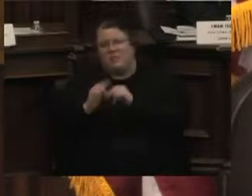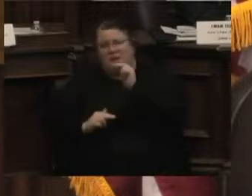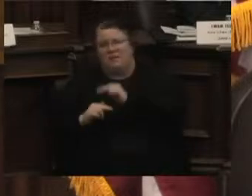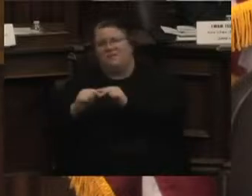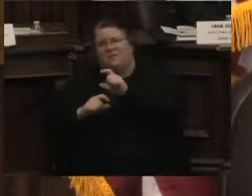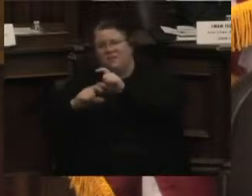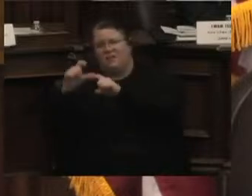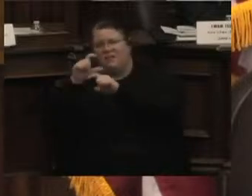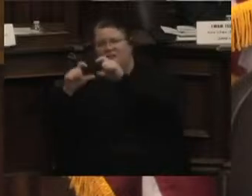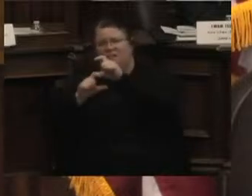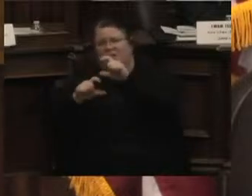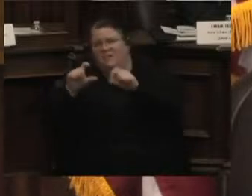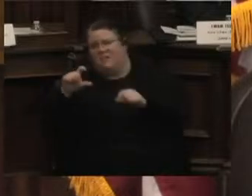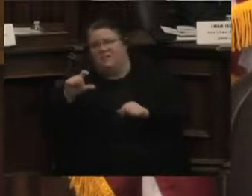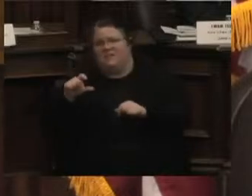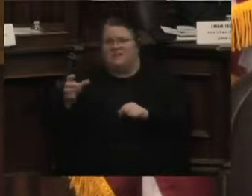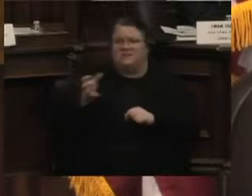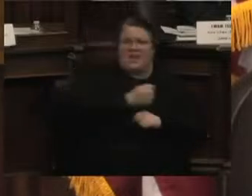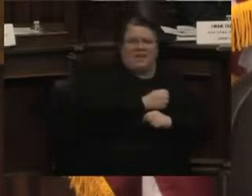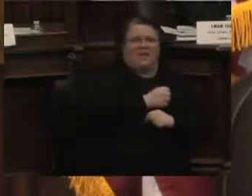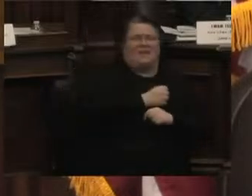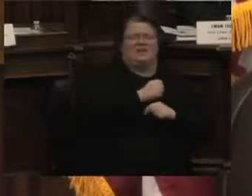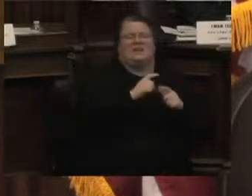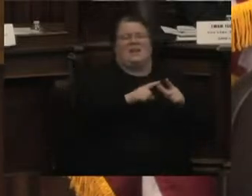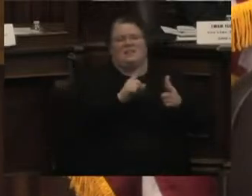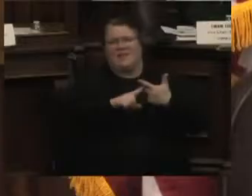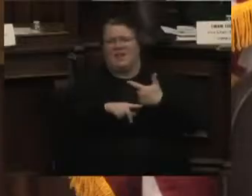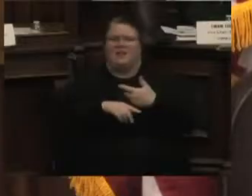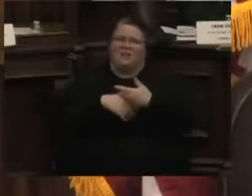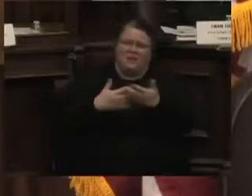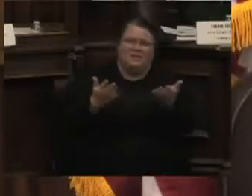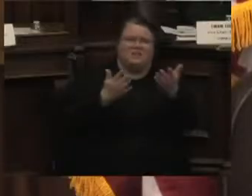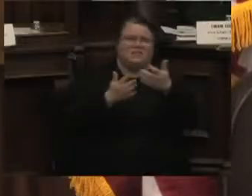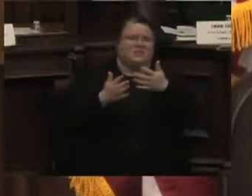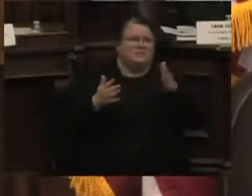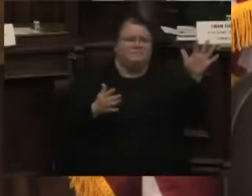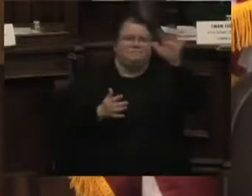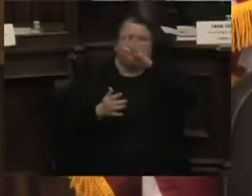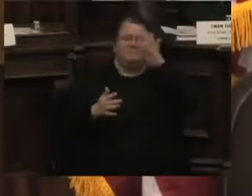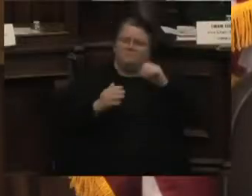stage. And of course, it is